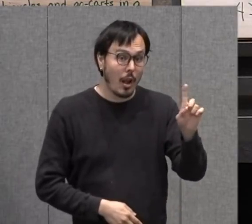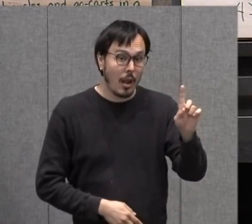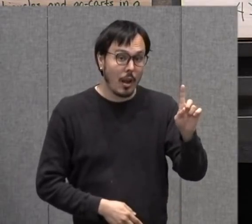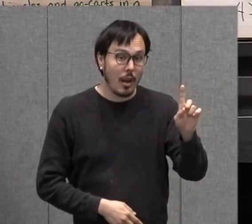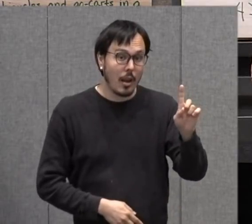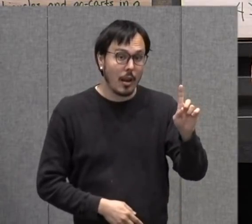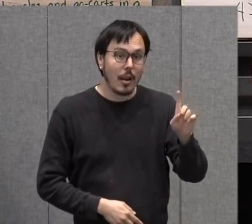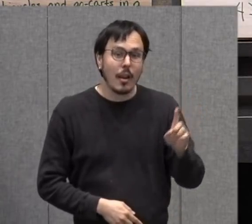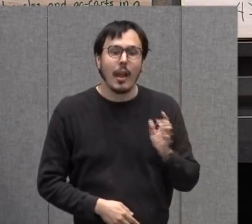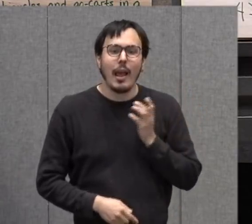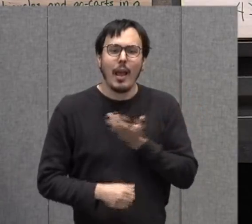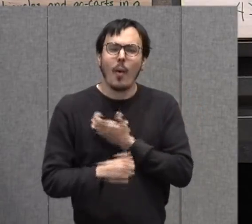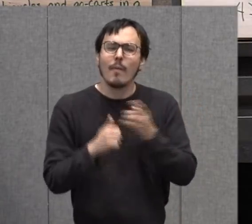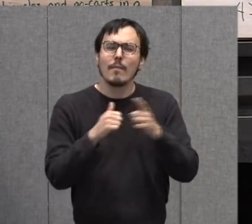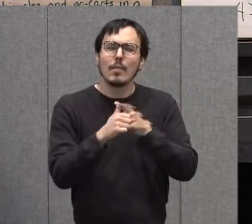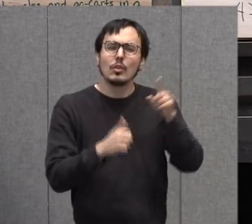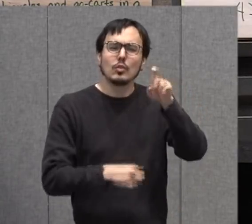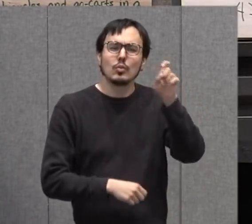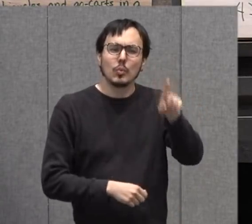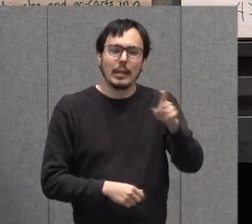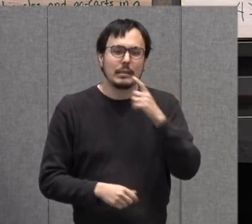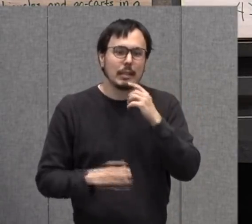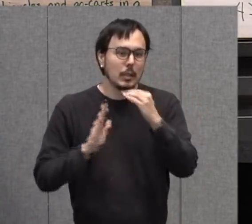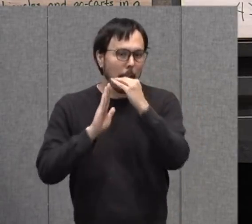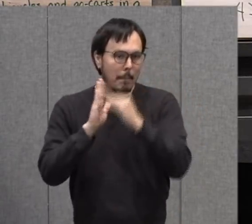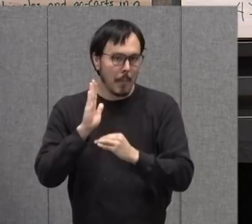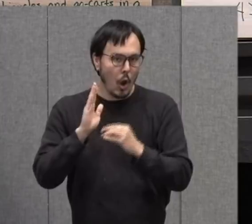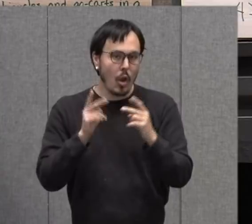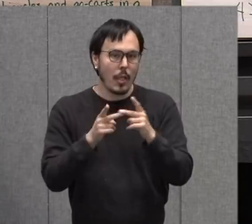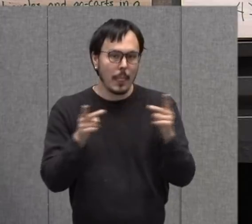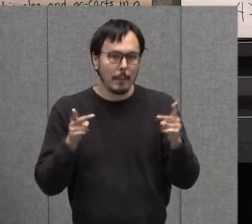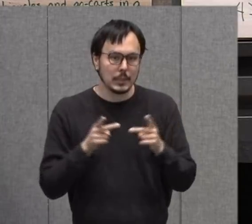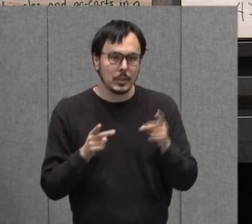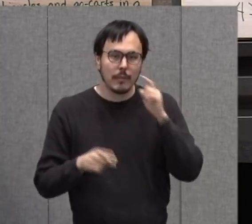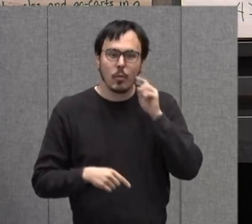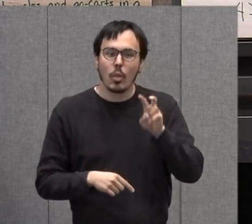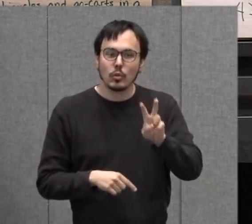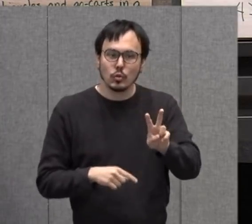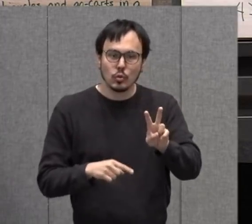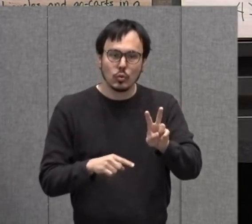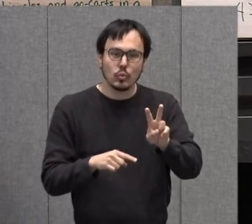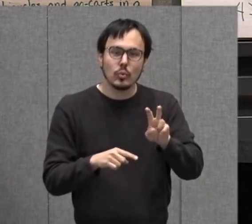Then our first question says, mark the position of the two fractions two thirds